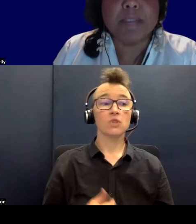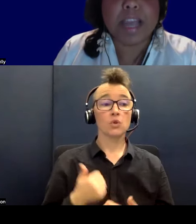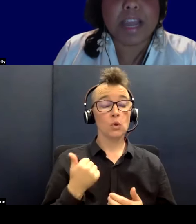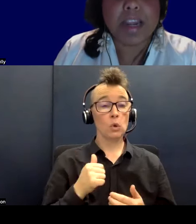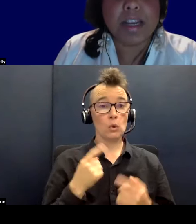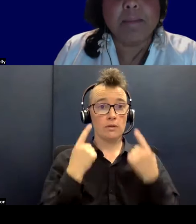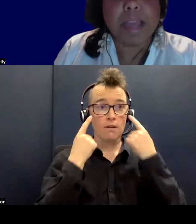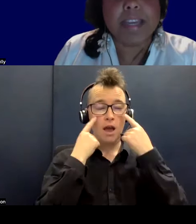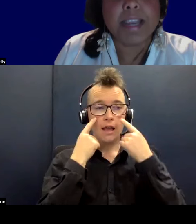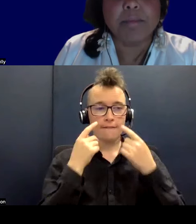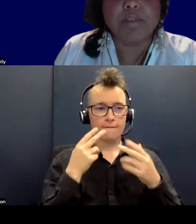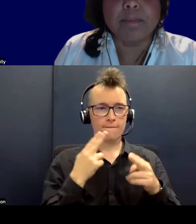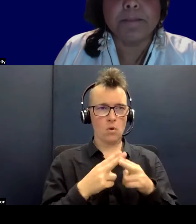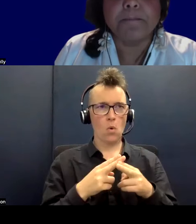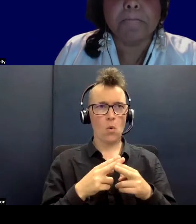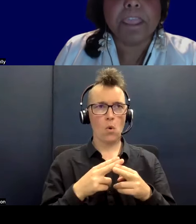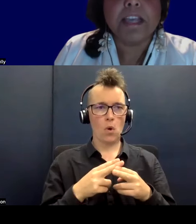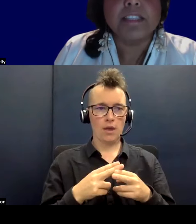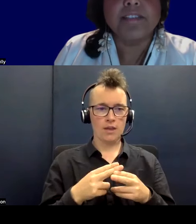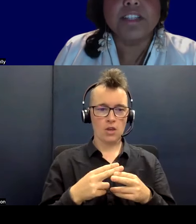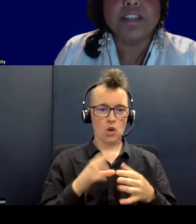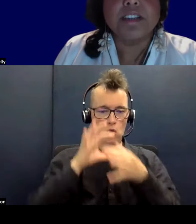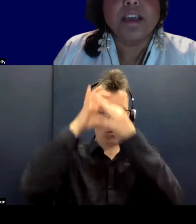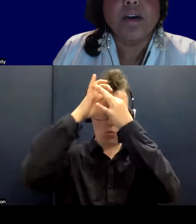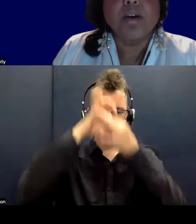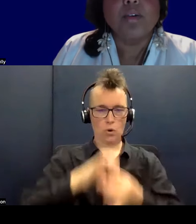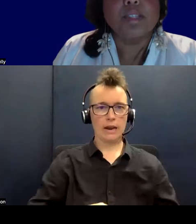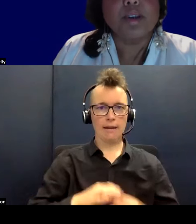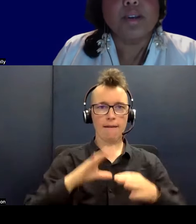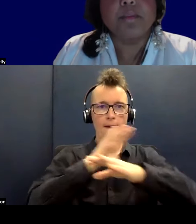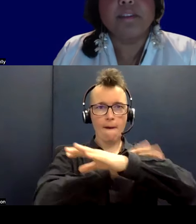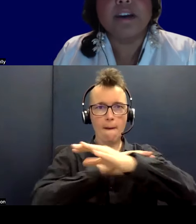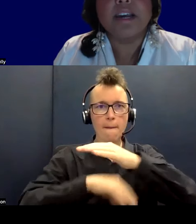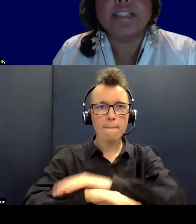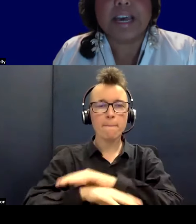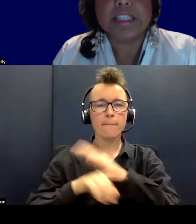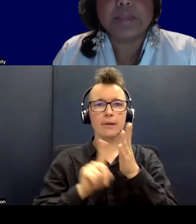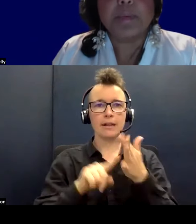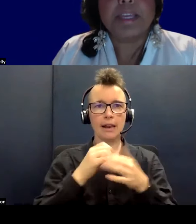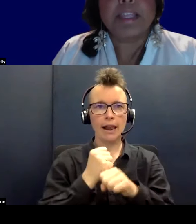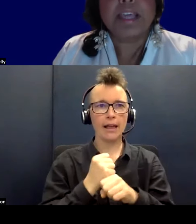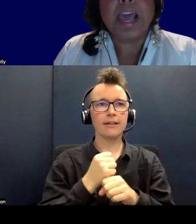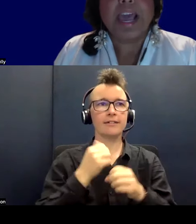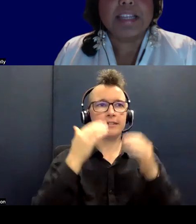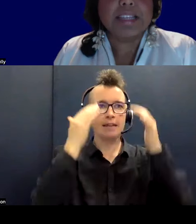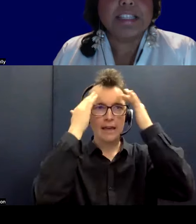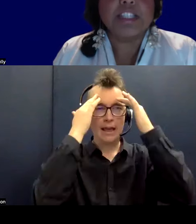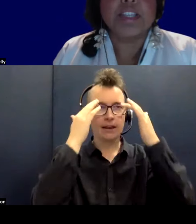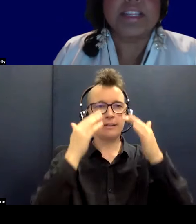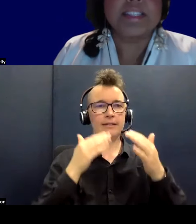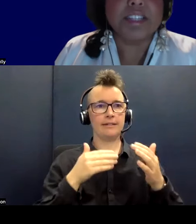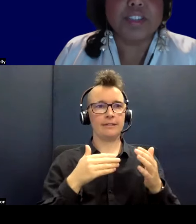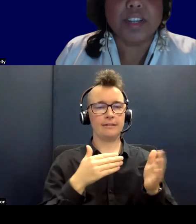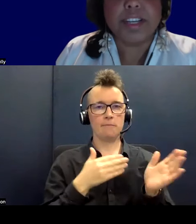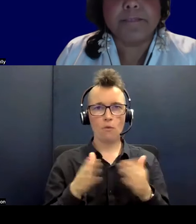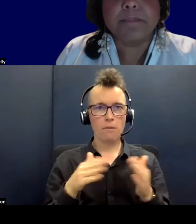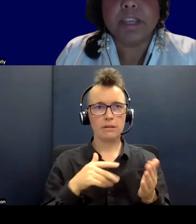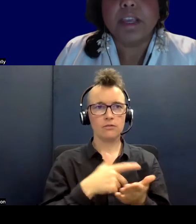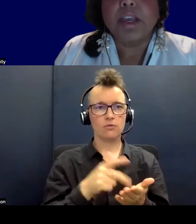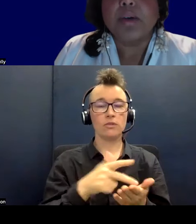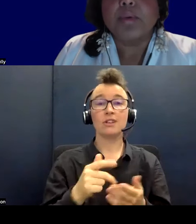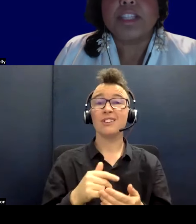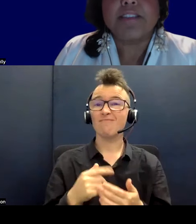and limb and head movement. So vision also provides us with access to incidental learning which then